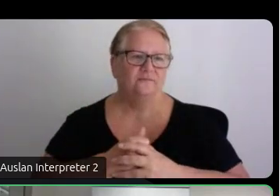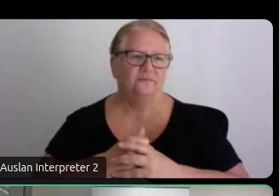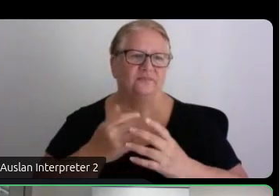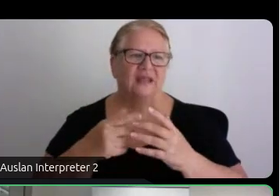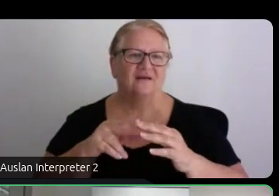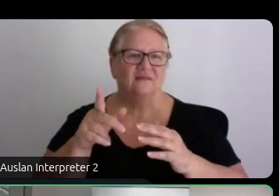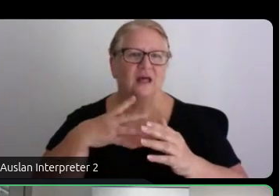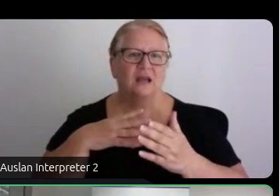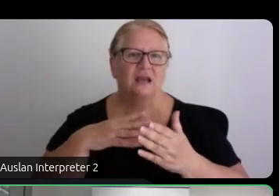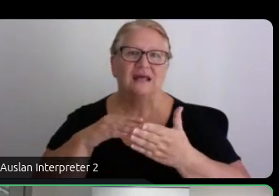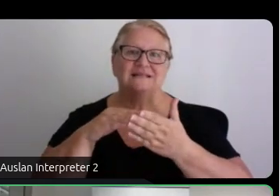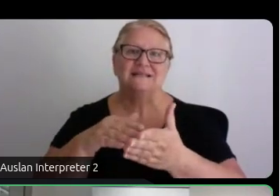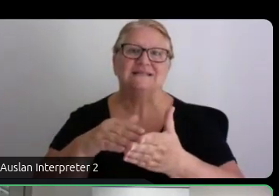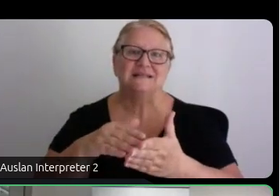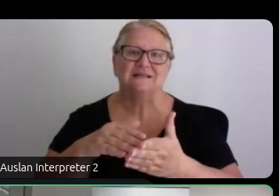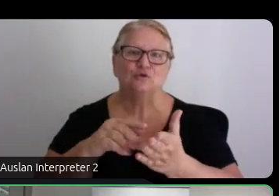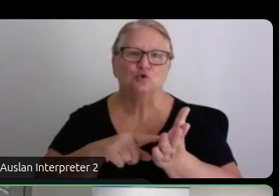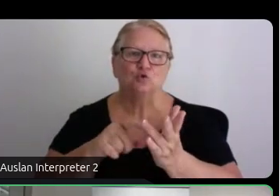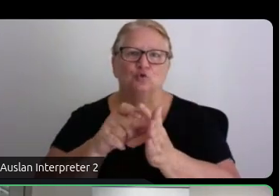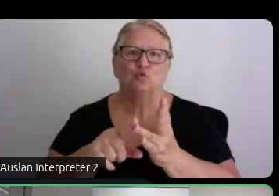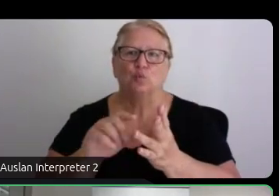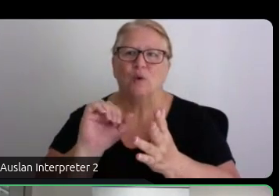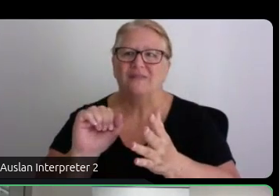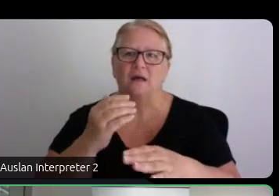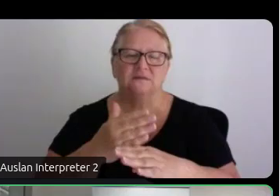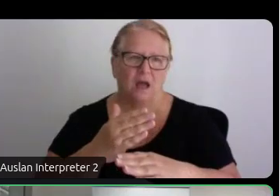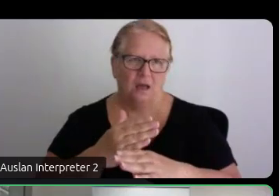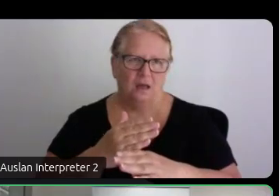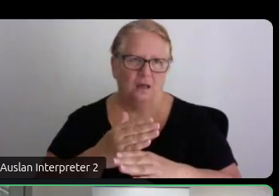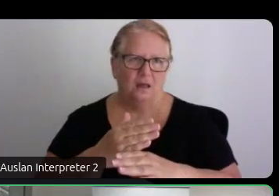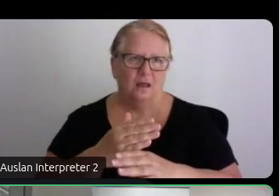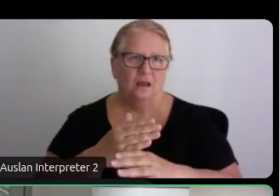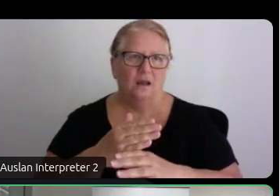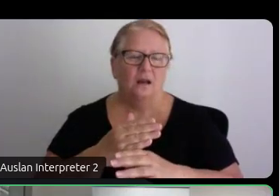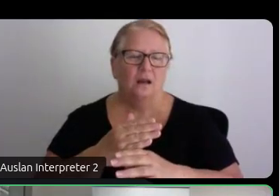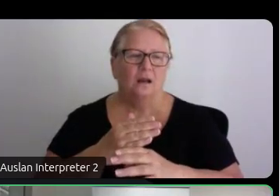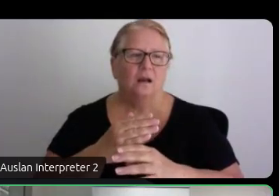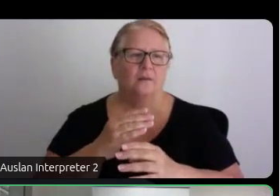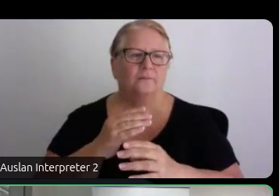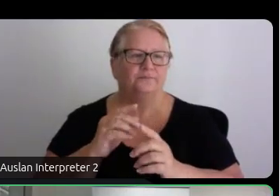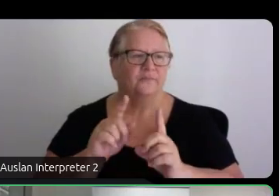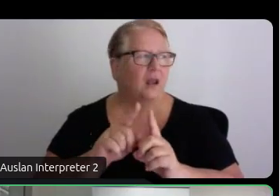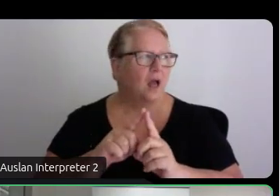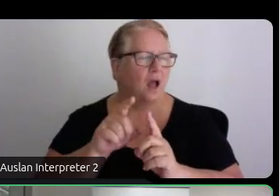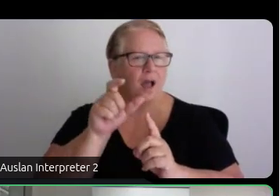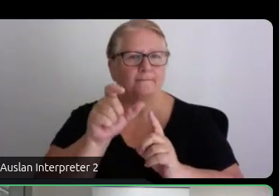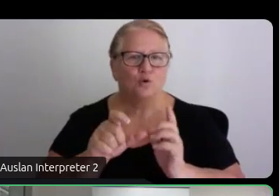to perform those kind of tasks, where a person requires some assistance, um, assisted technology